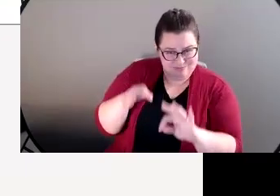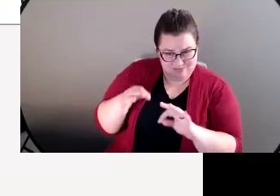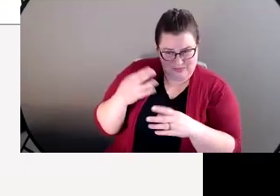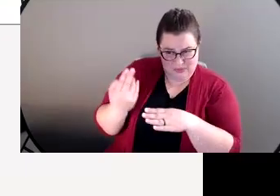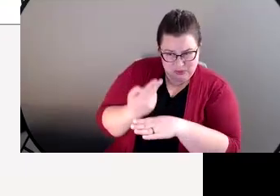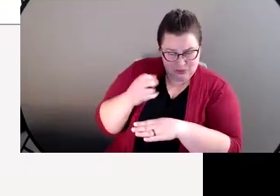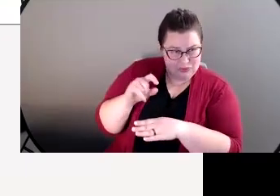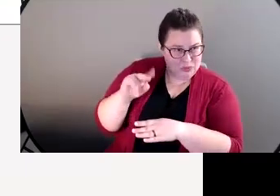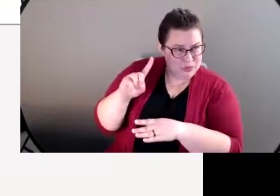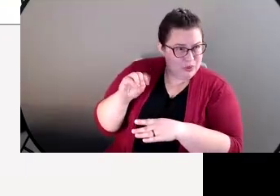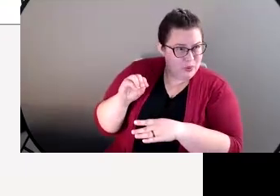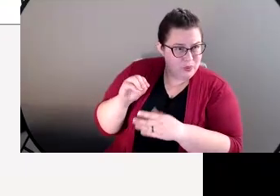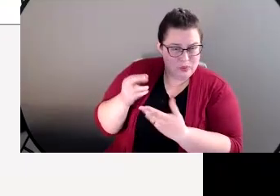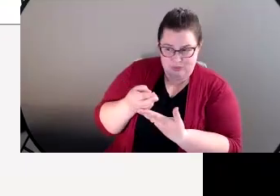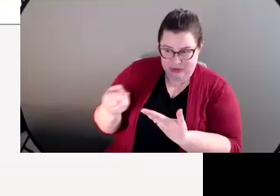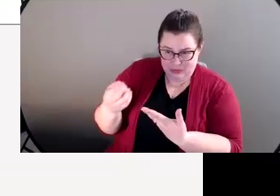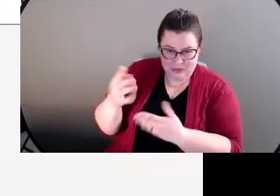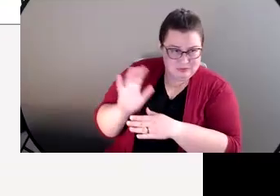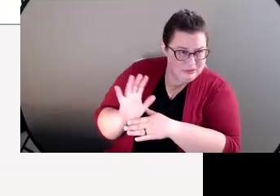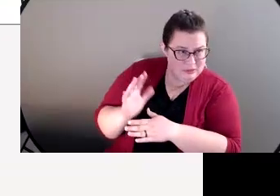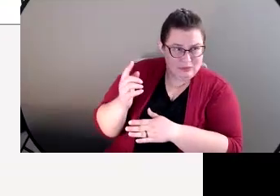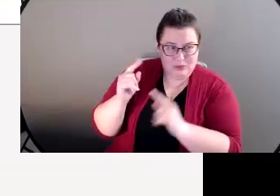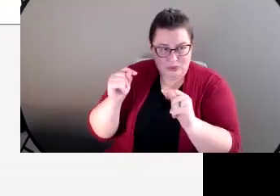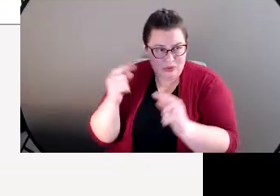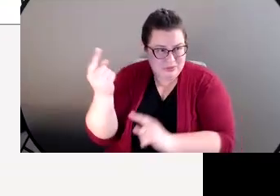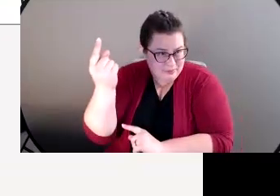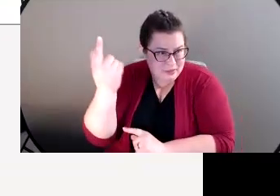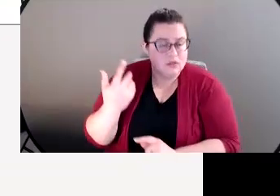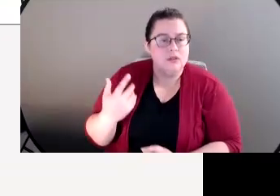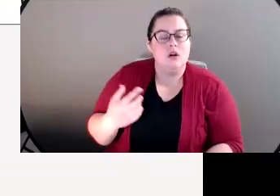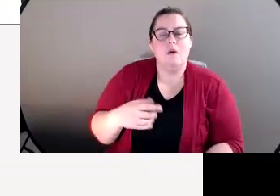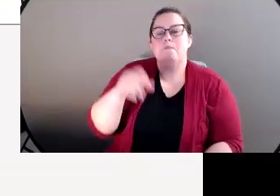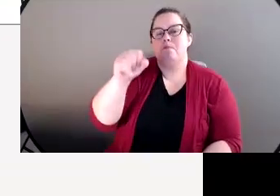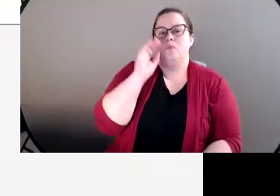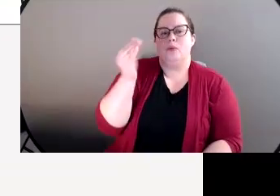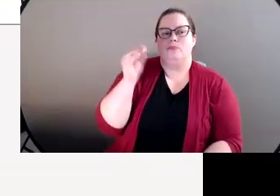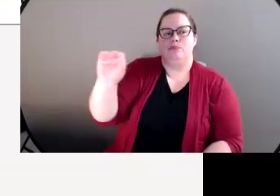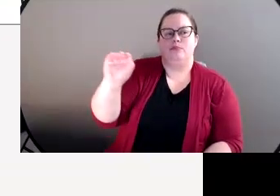Put it in the, in the chat for you. Thank you. In